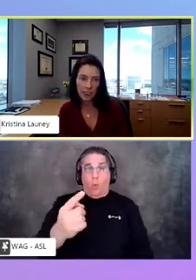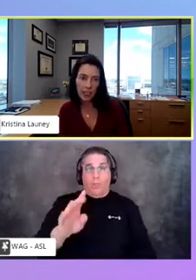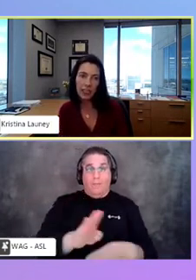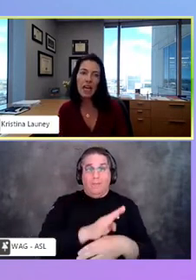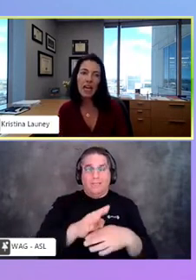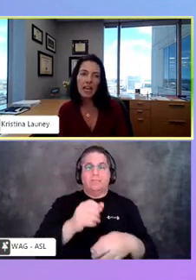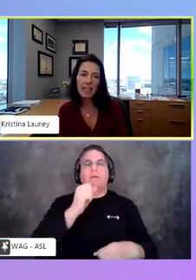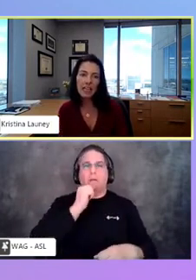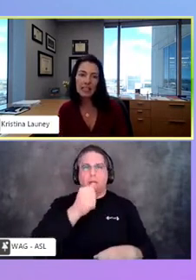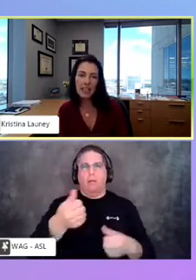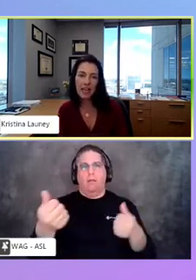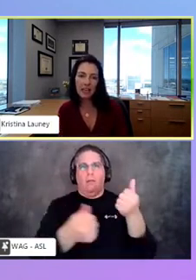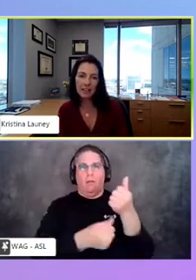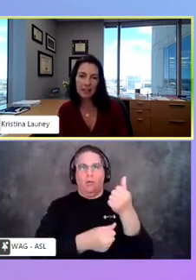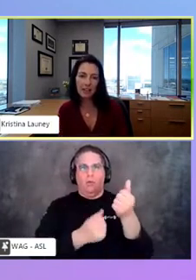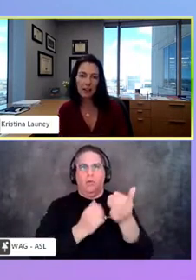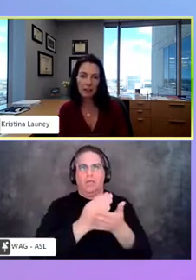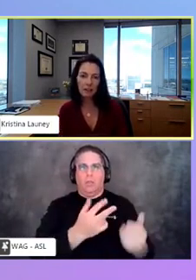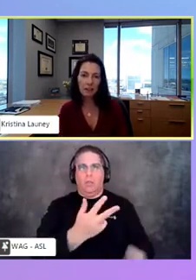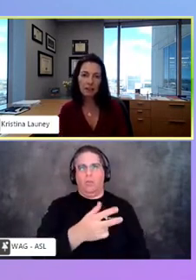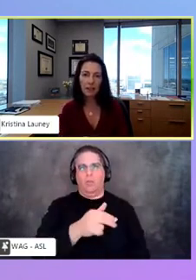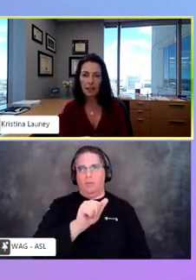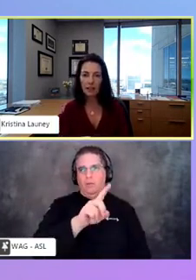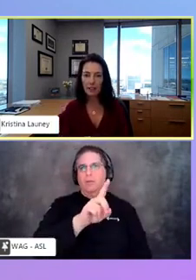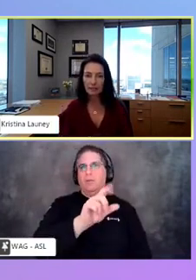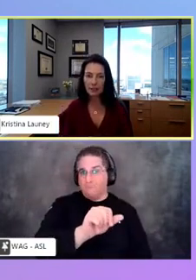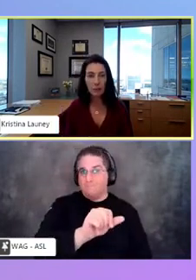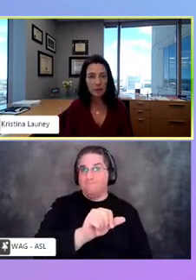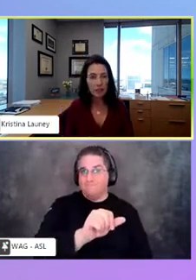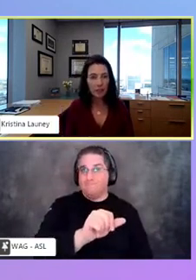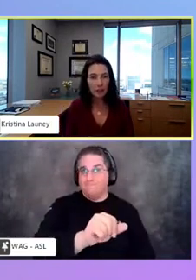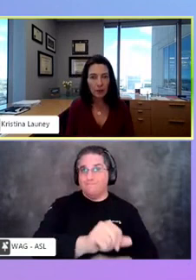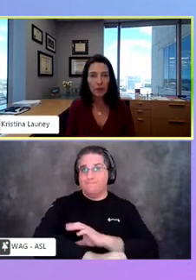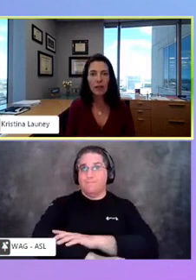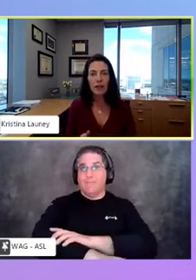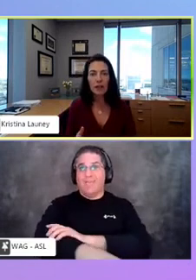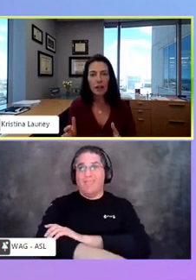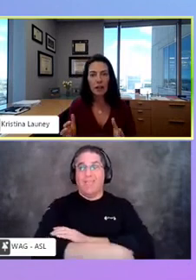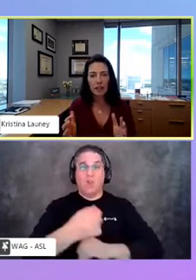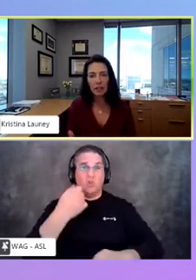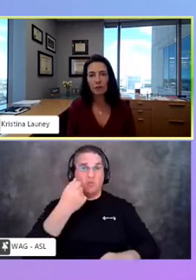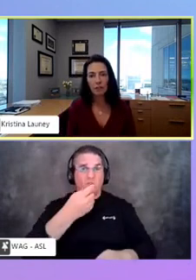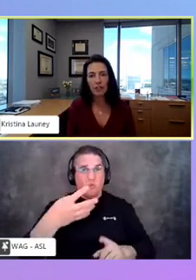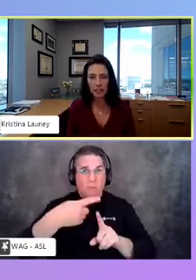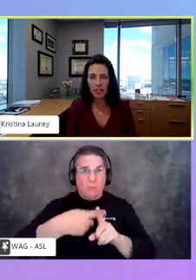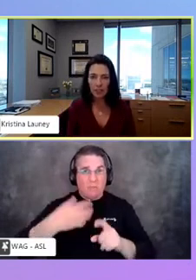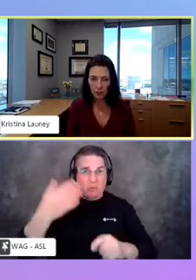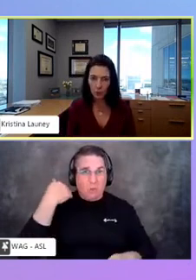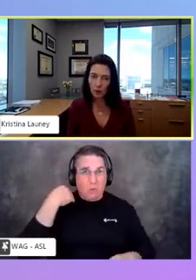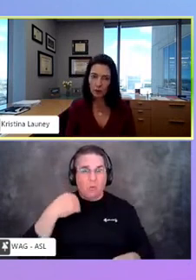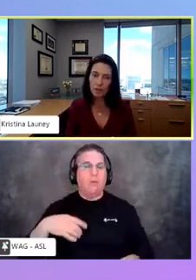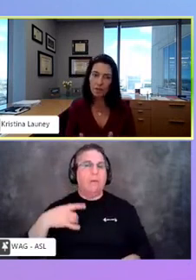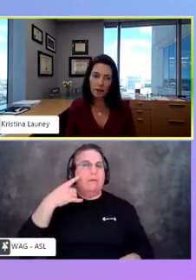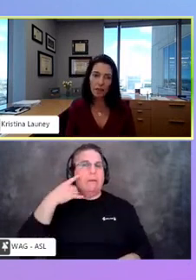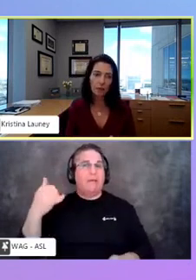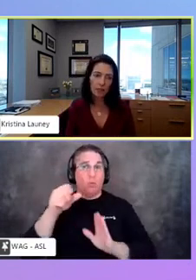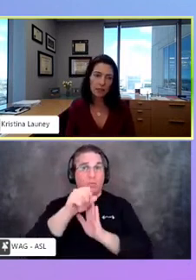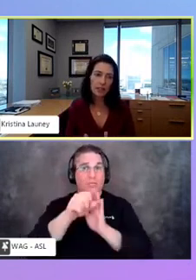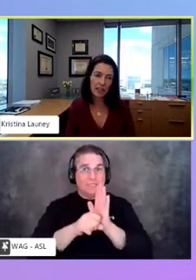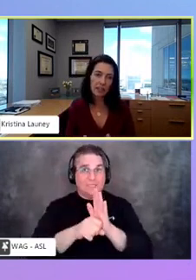appeal say that the courts must follow its, that web only businesses are not covered by the of the title